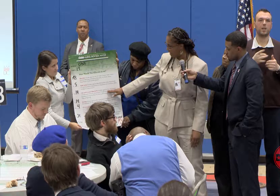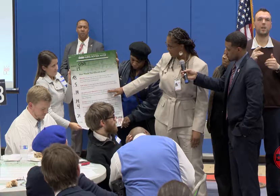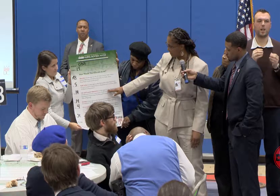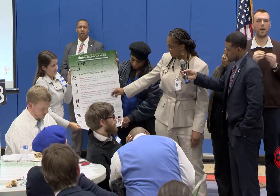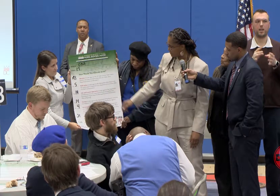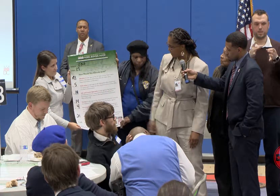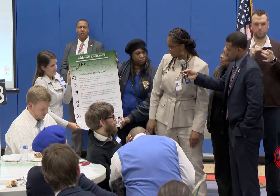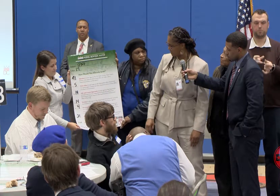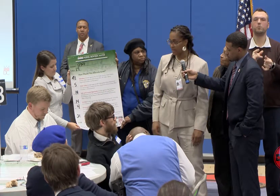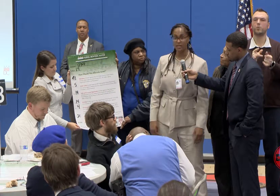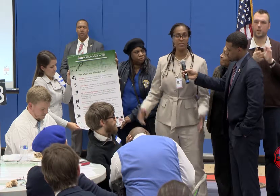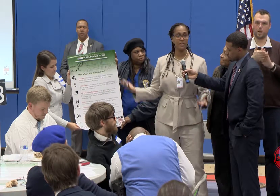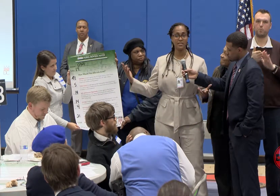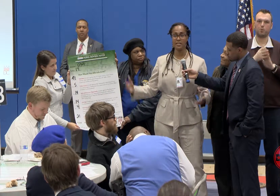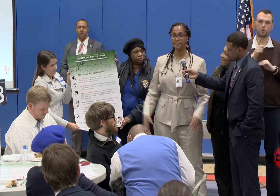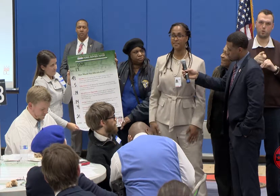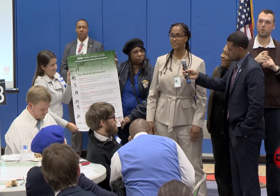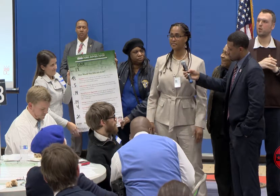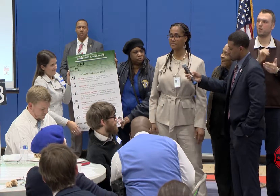AND THEN THE SAME THING THERE. SO THAT'S IT.